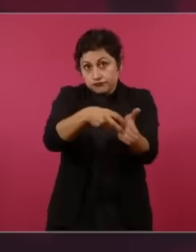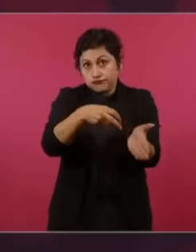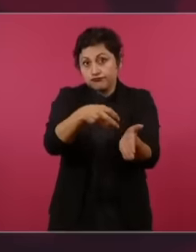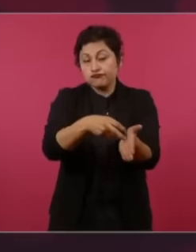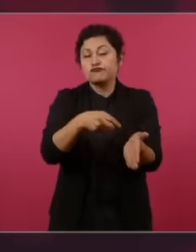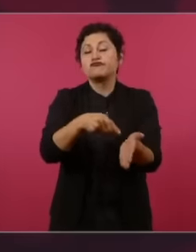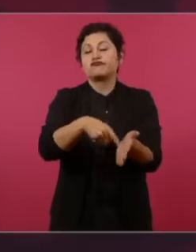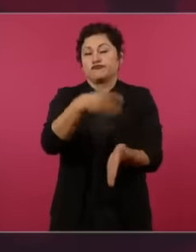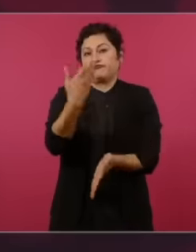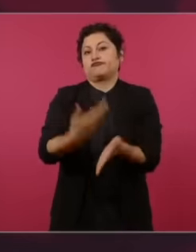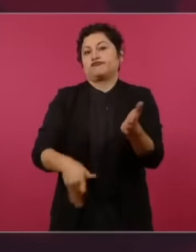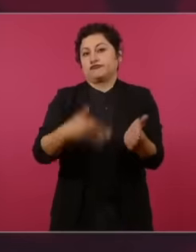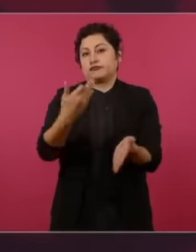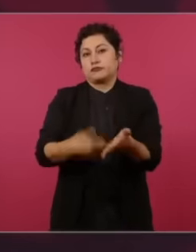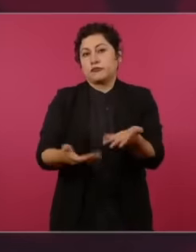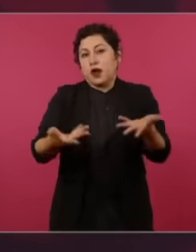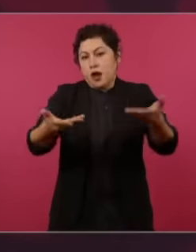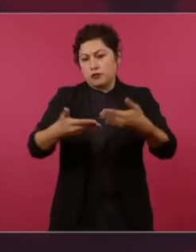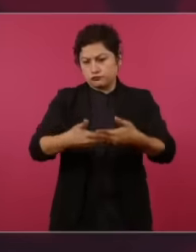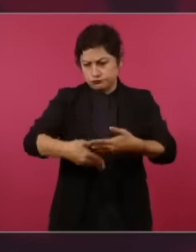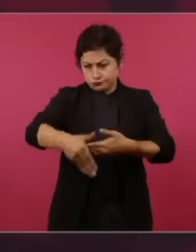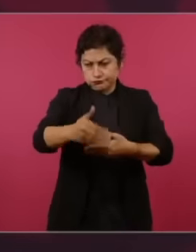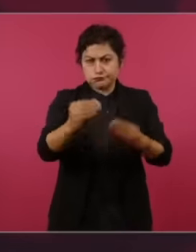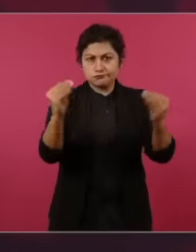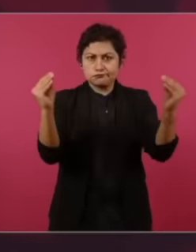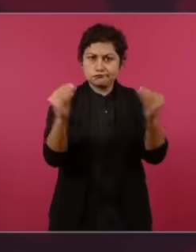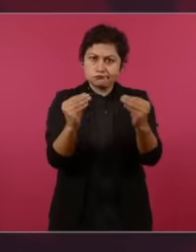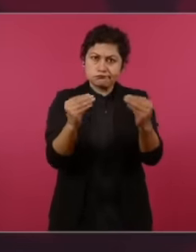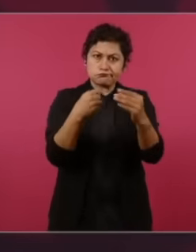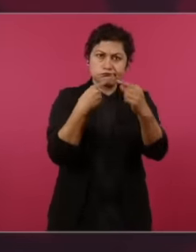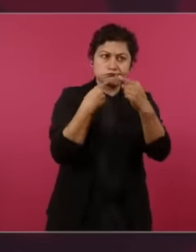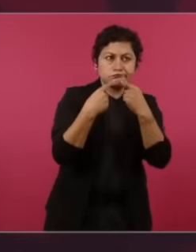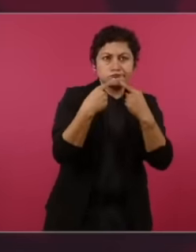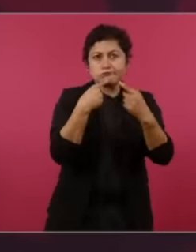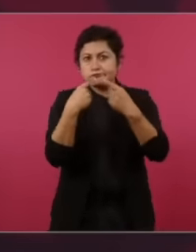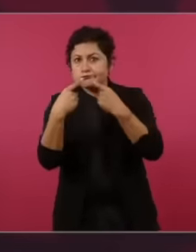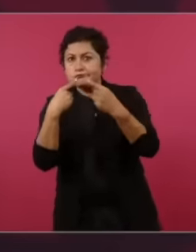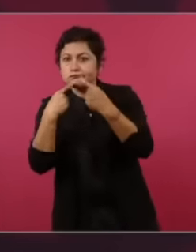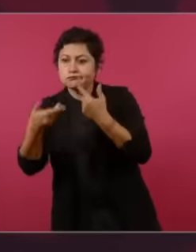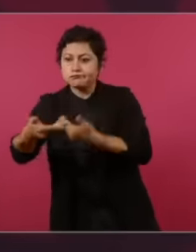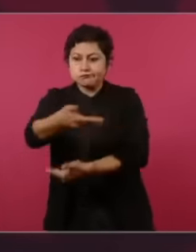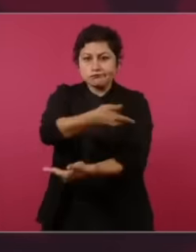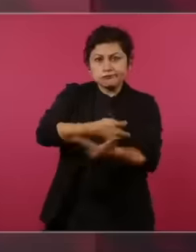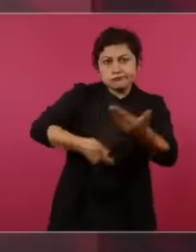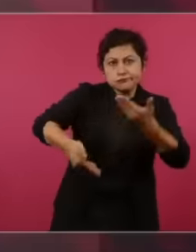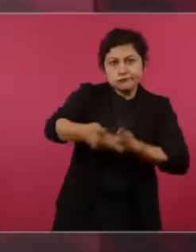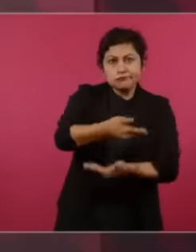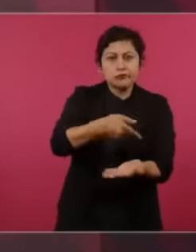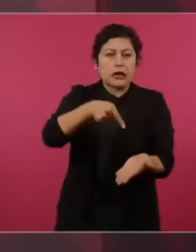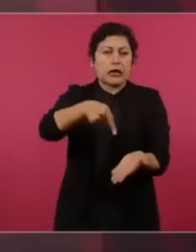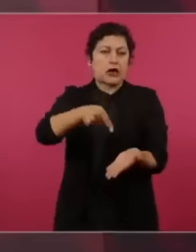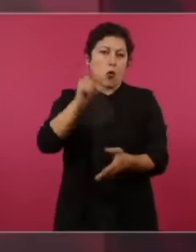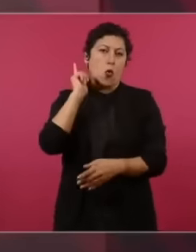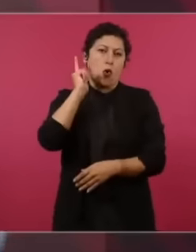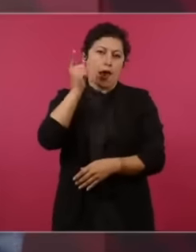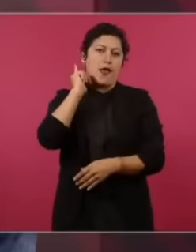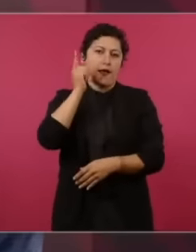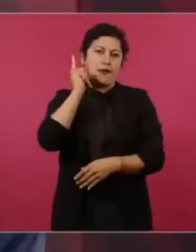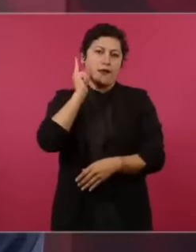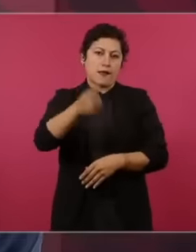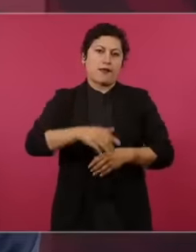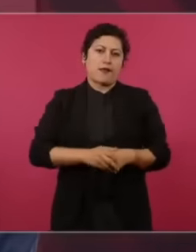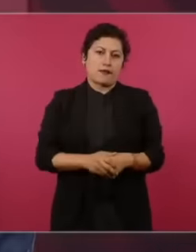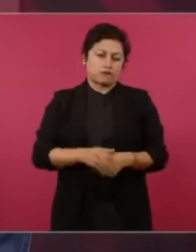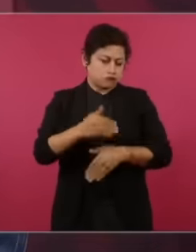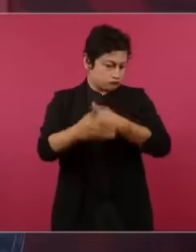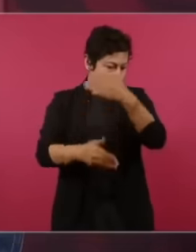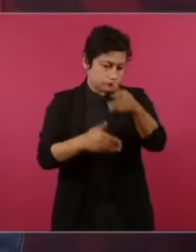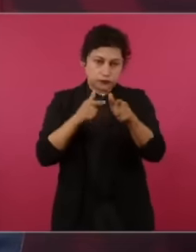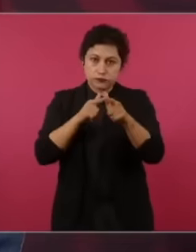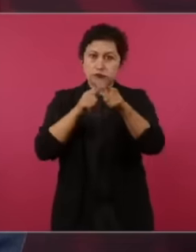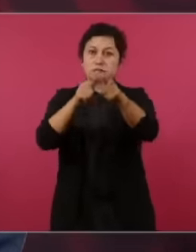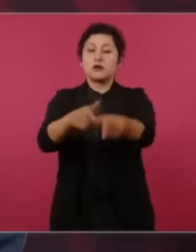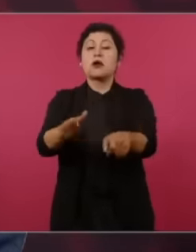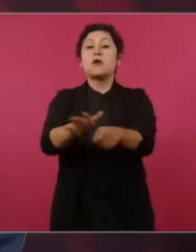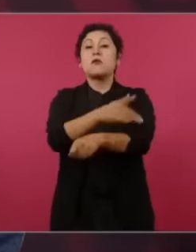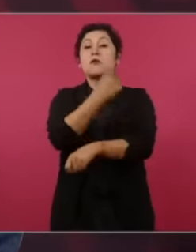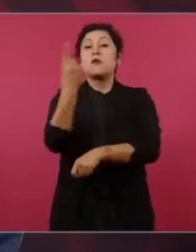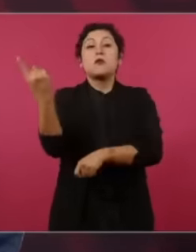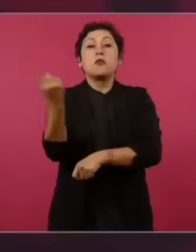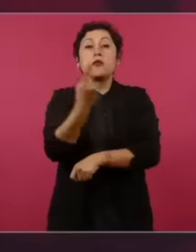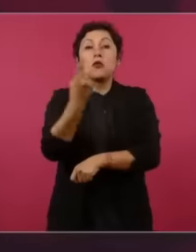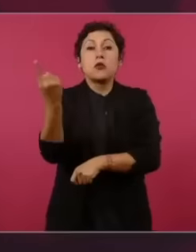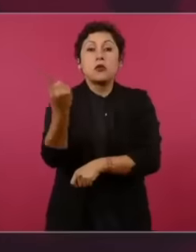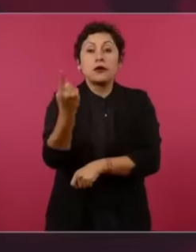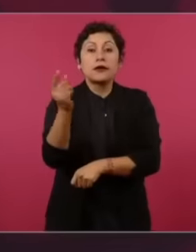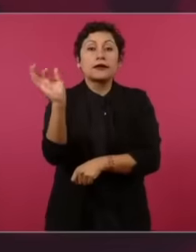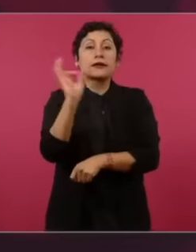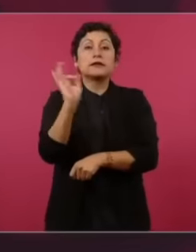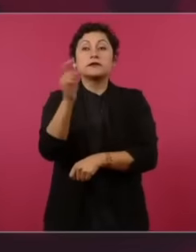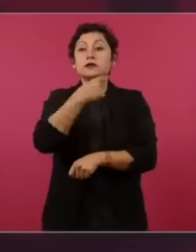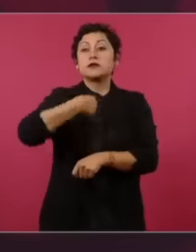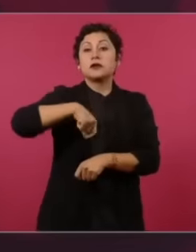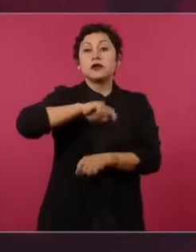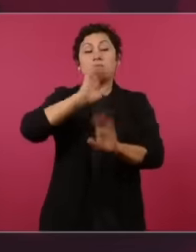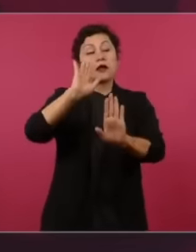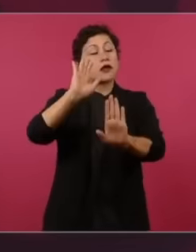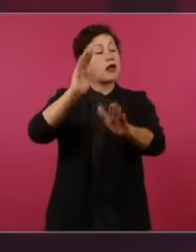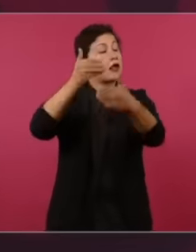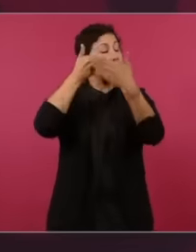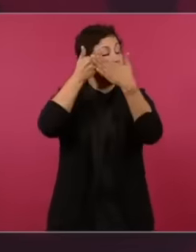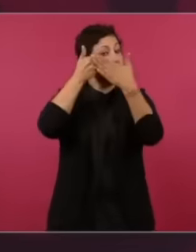help a lot because if not, then the criminals come in and if they have influences and money